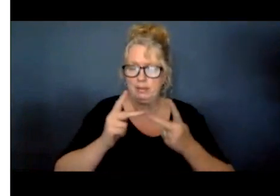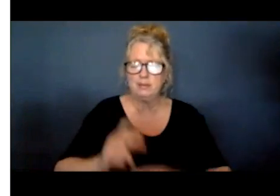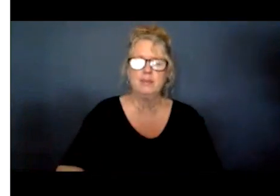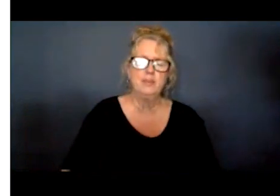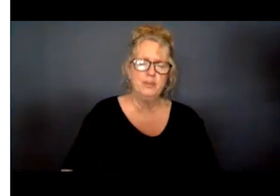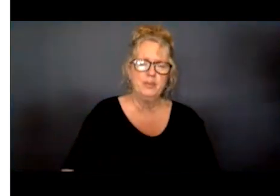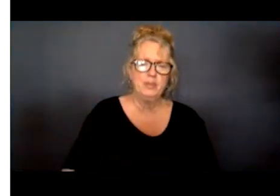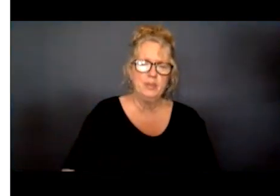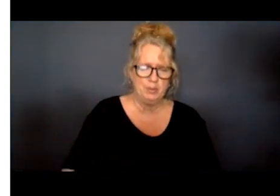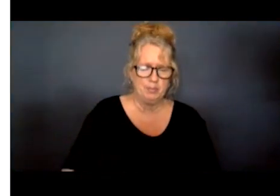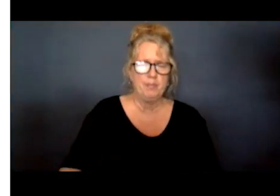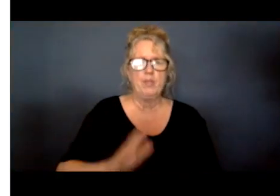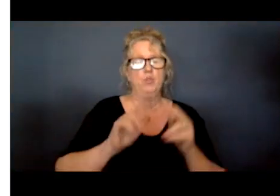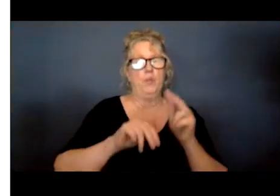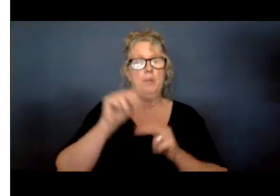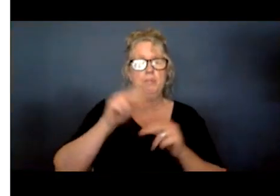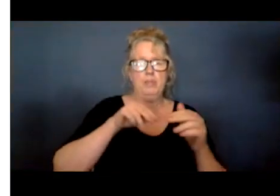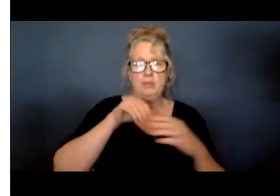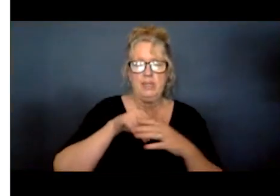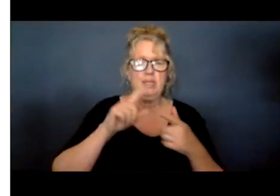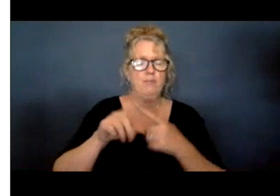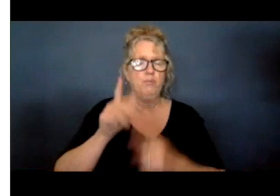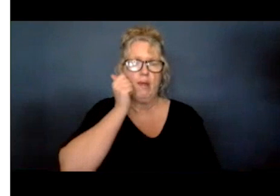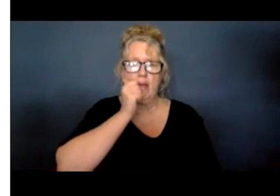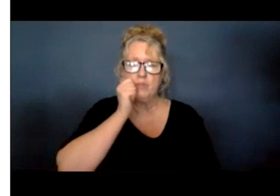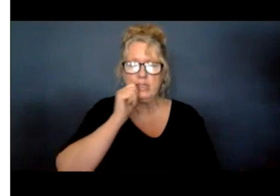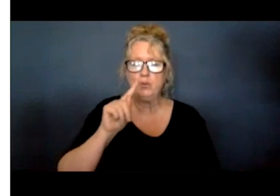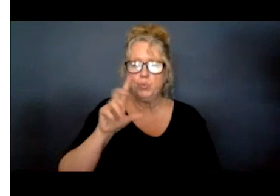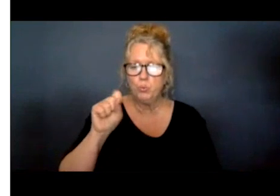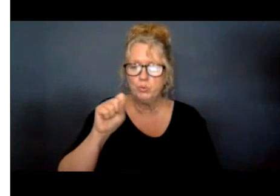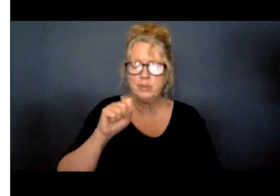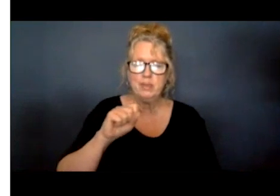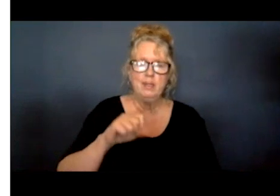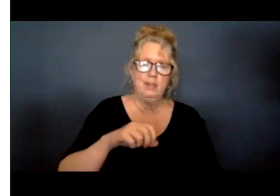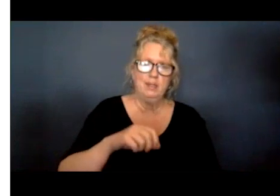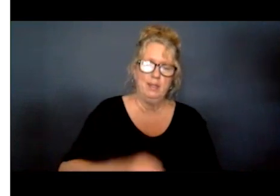Built-in accessibility features in everyday tools.